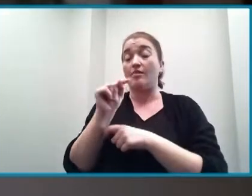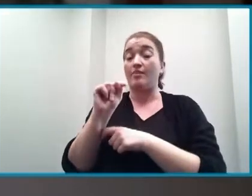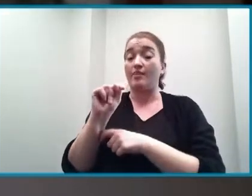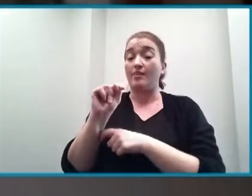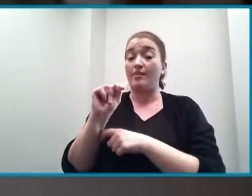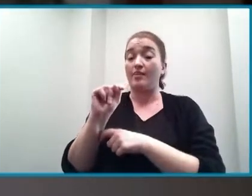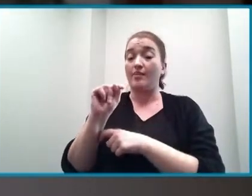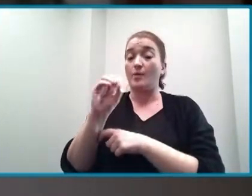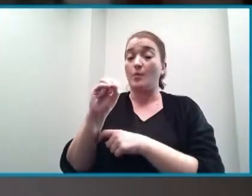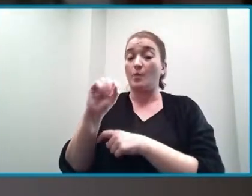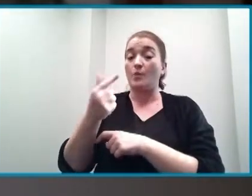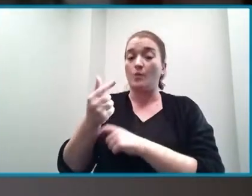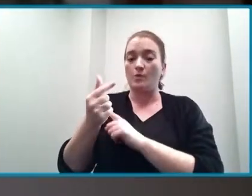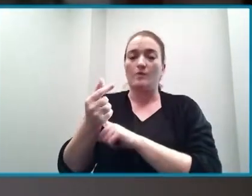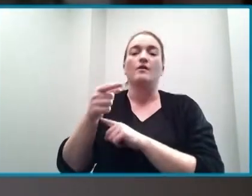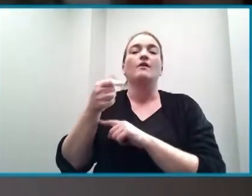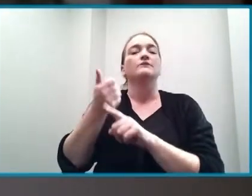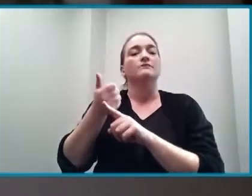It's a pretty large institution.